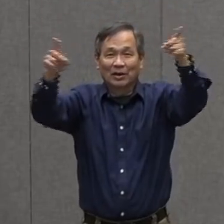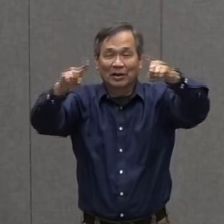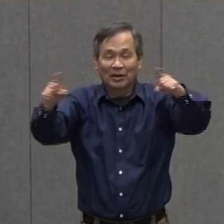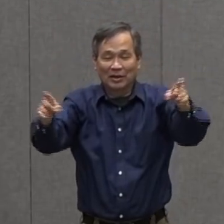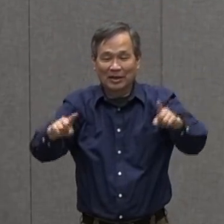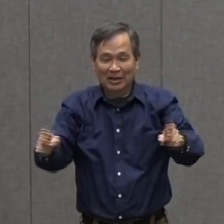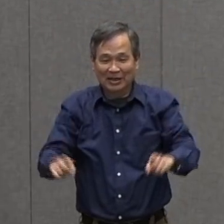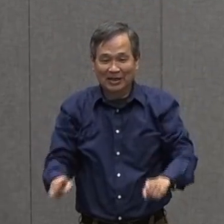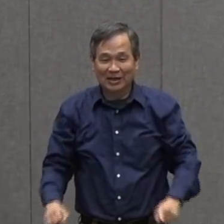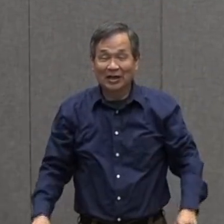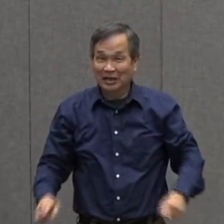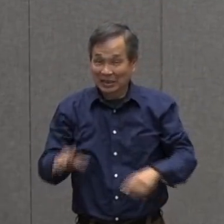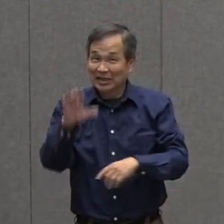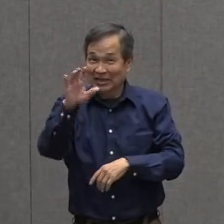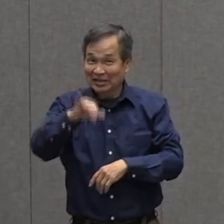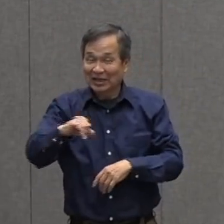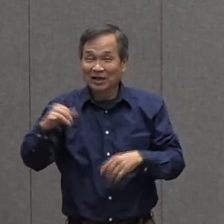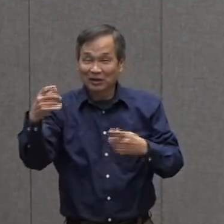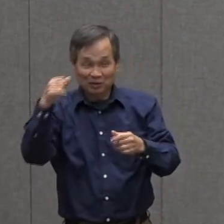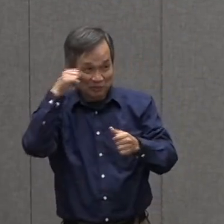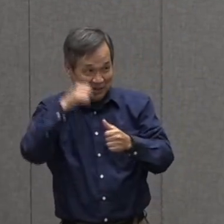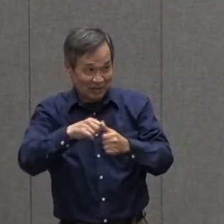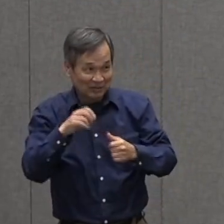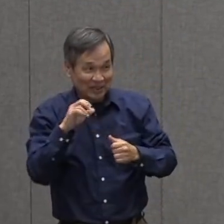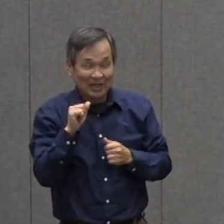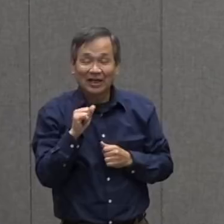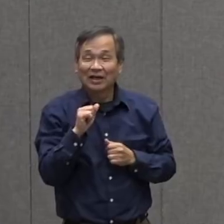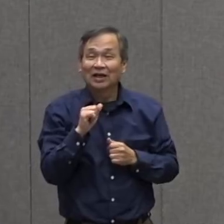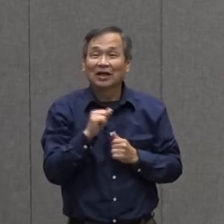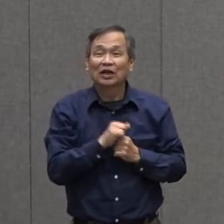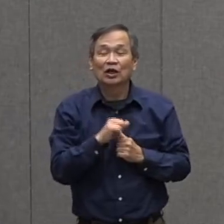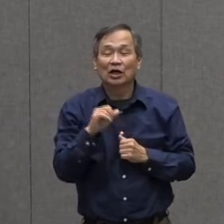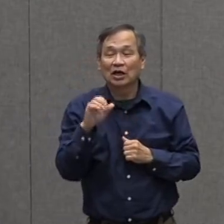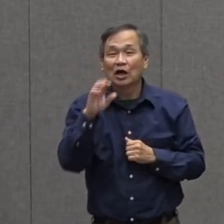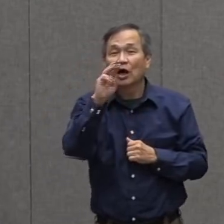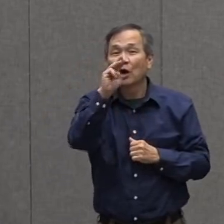that Mrs. Kathy taught us. Remember that word, monsoon?